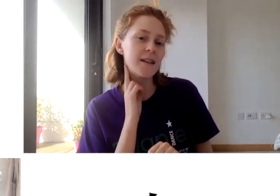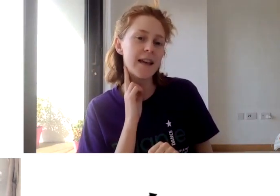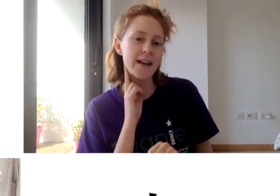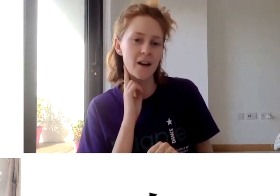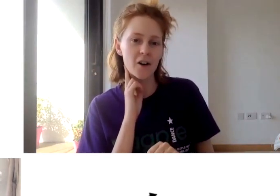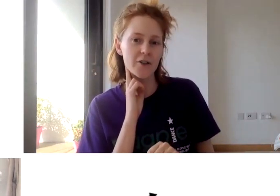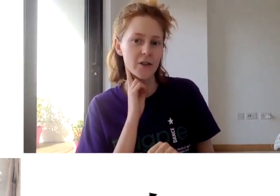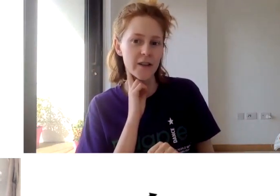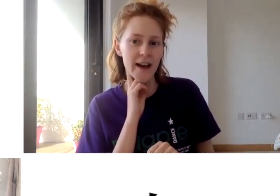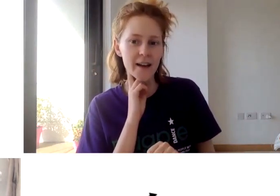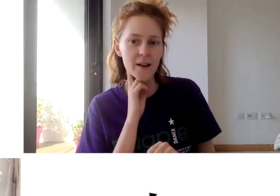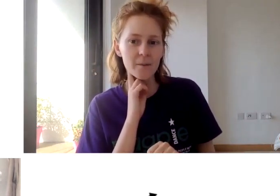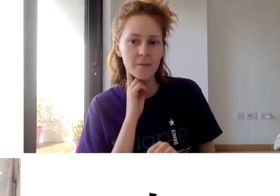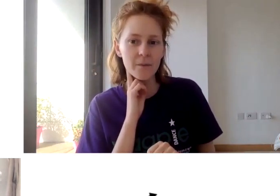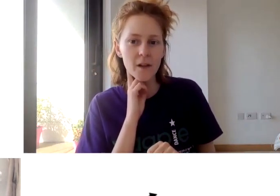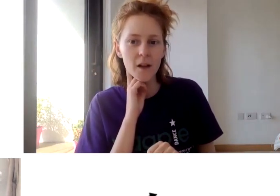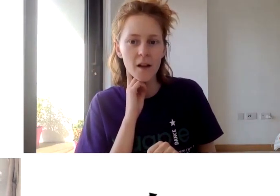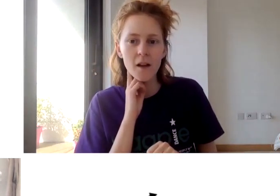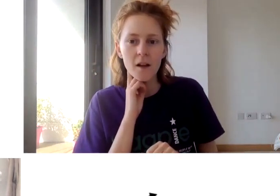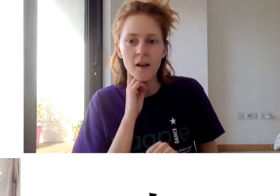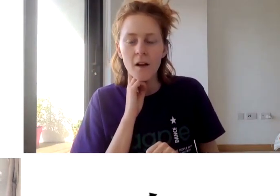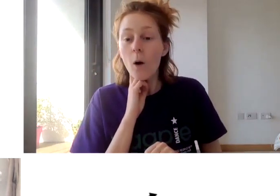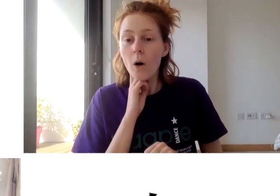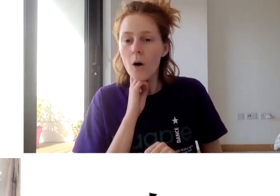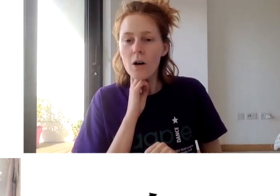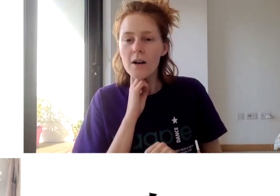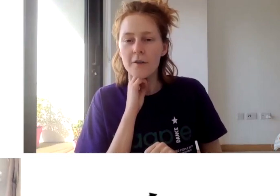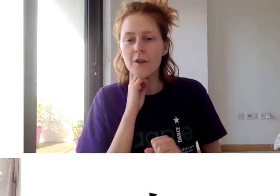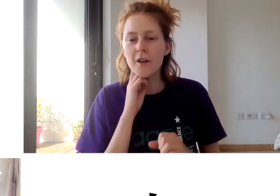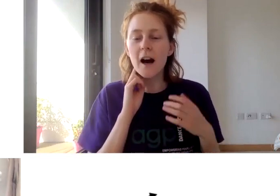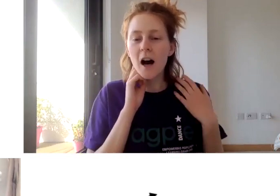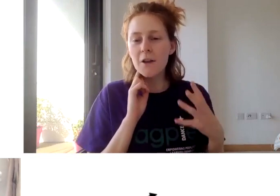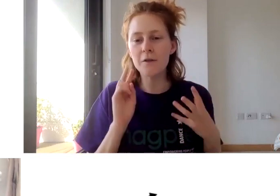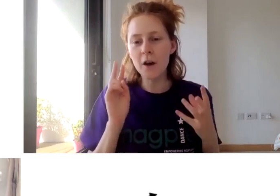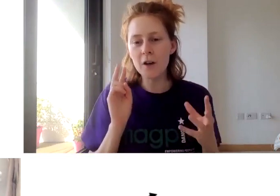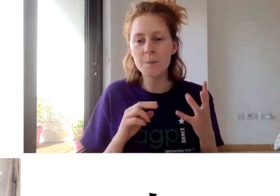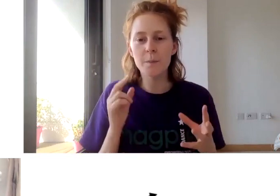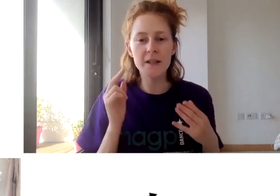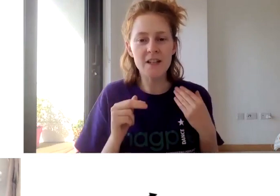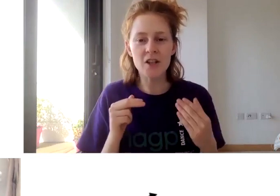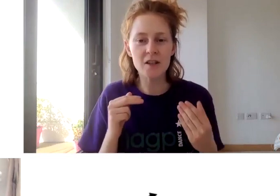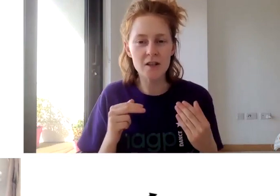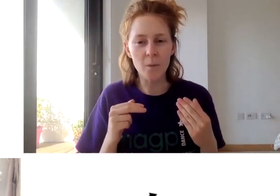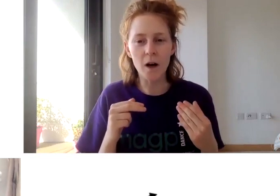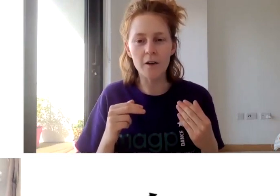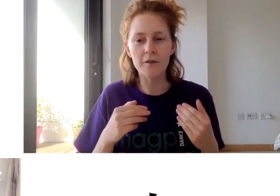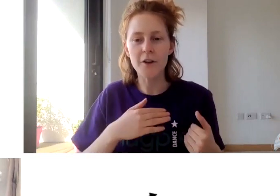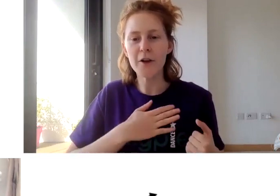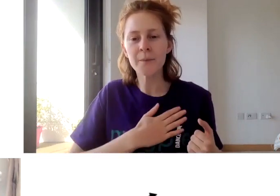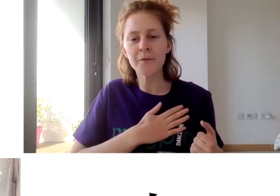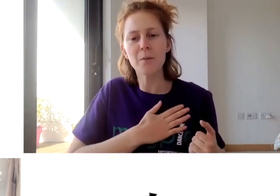here on your neck or if either of those positions don't work for you you might